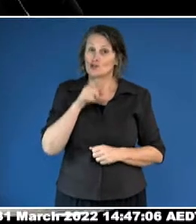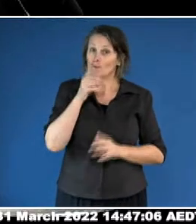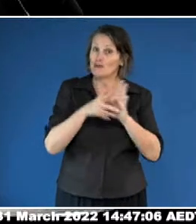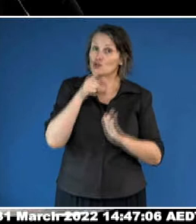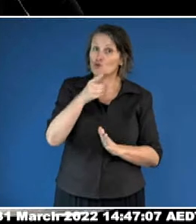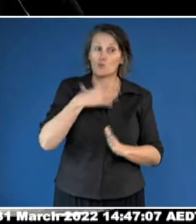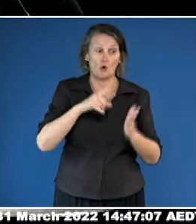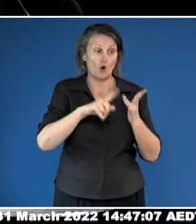settings are to which the --